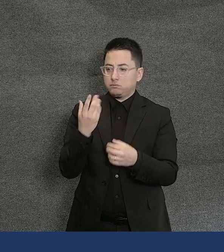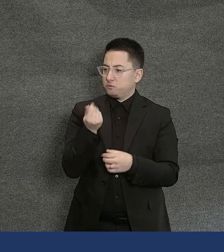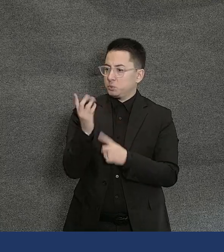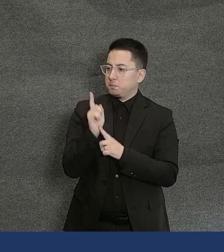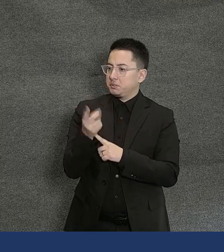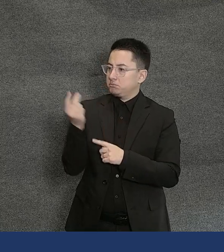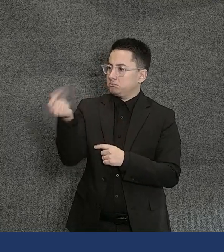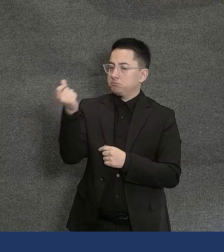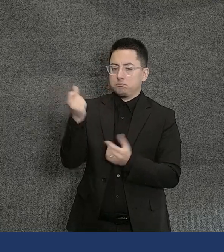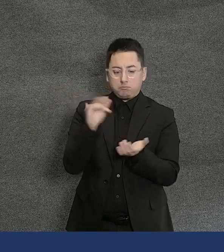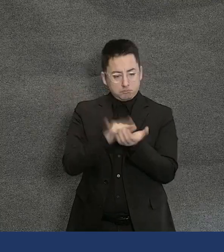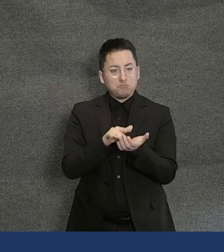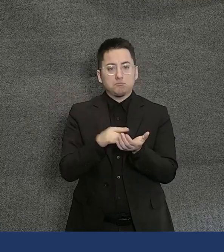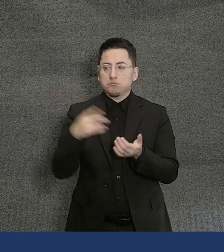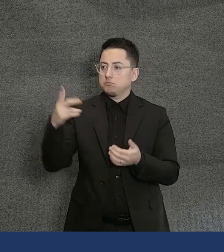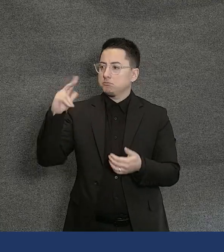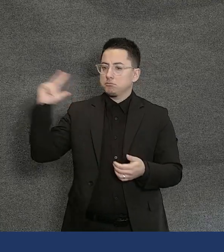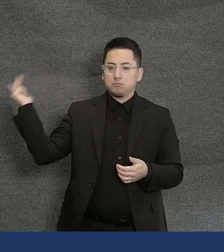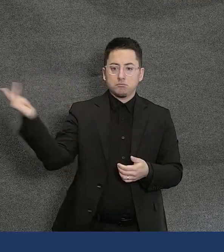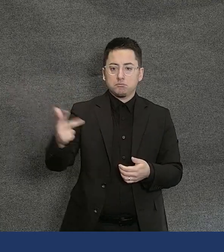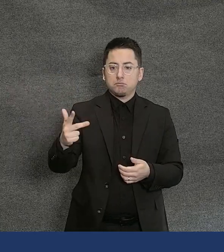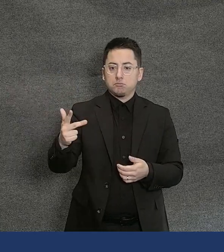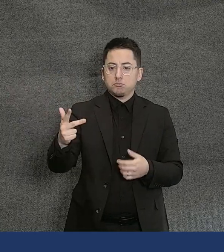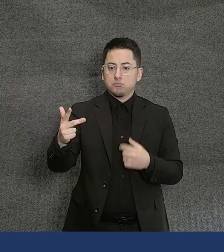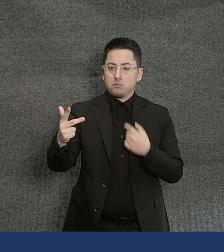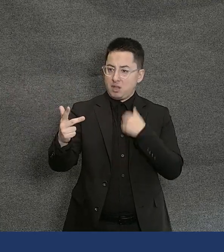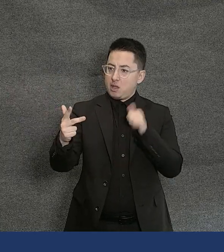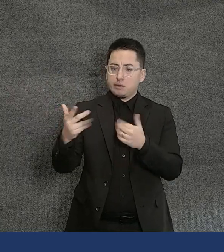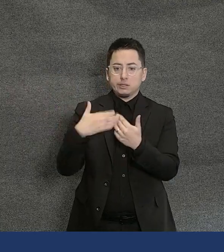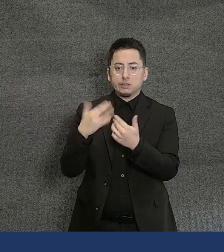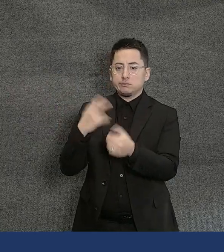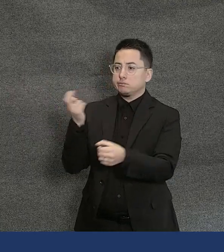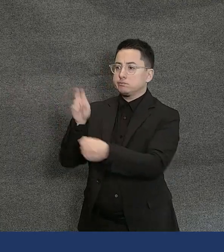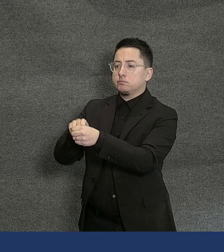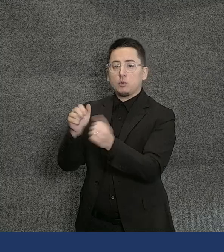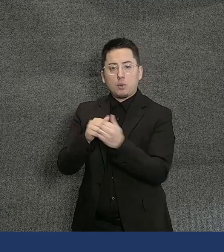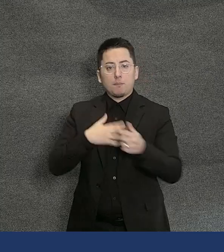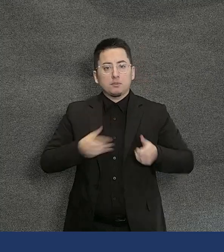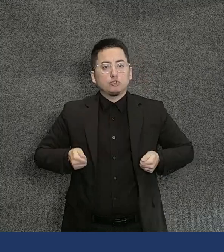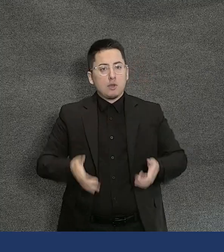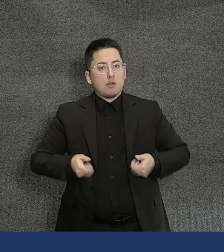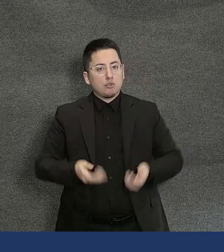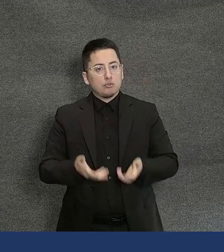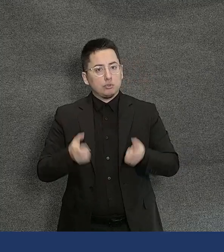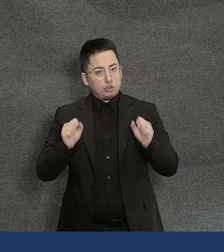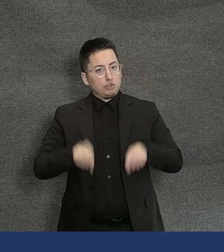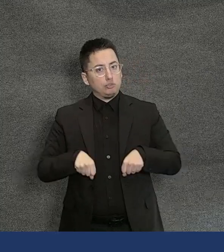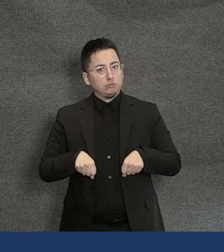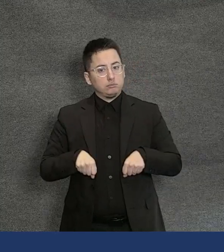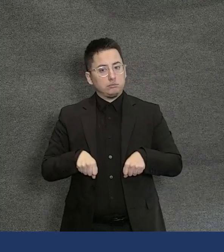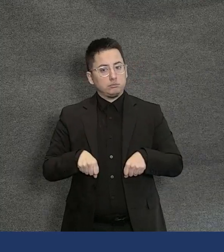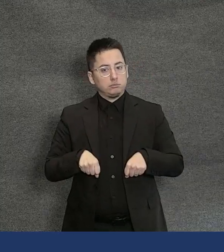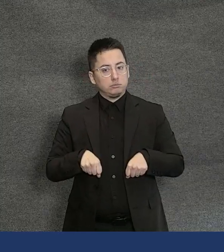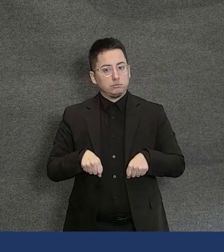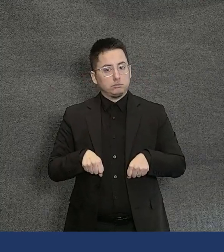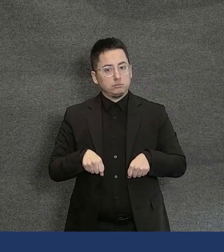And it's fully wheelchair-accessible, so I can be tied down to the vehicle